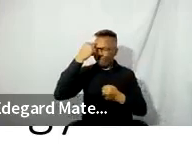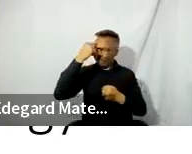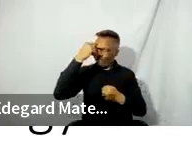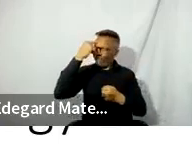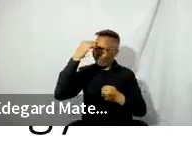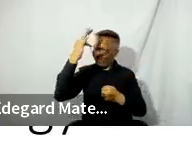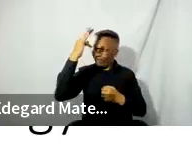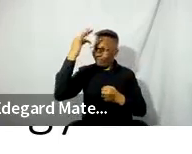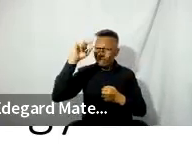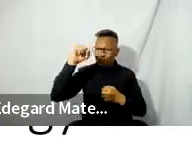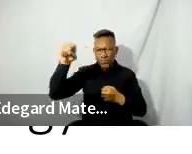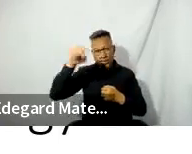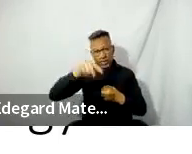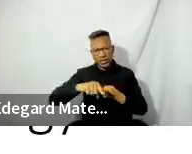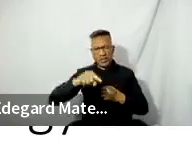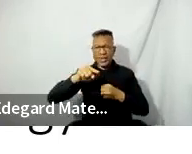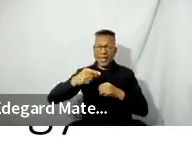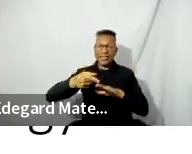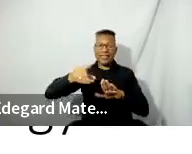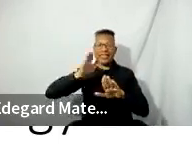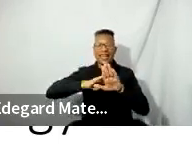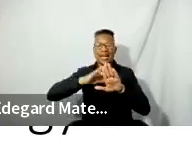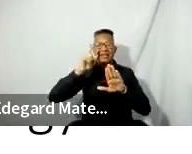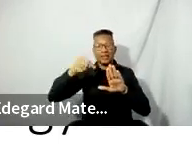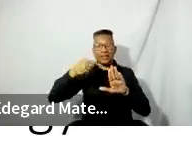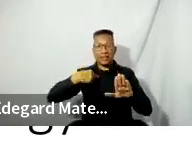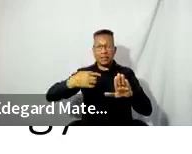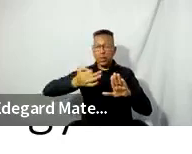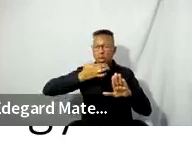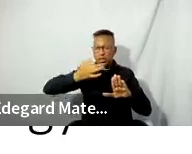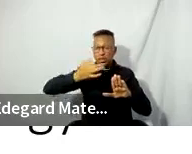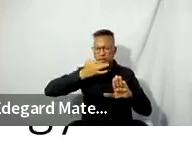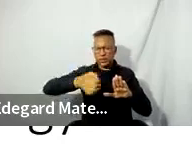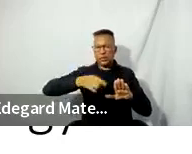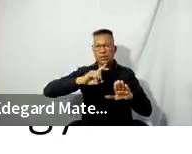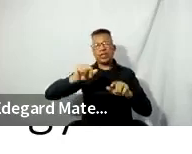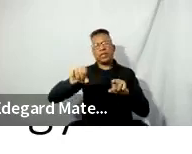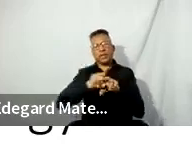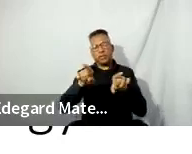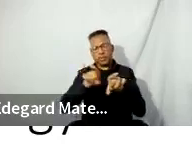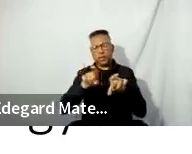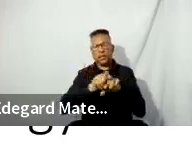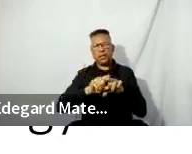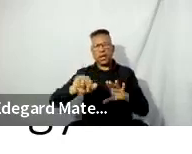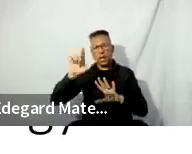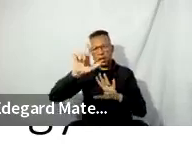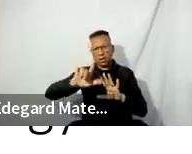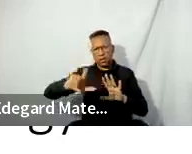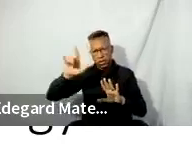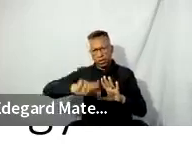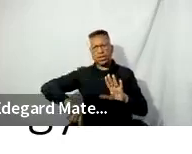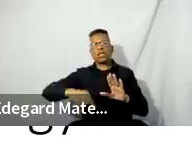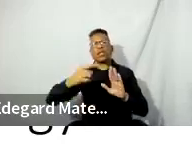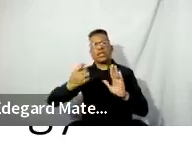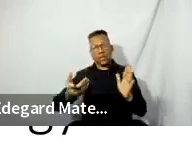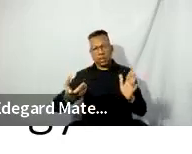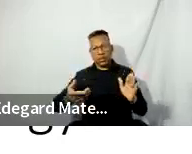the argument, if you like. i'm nd and the nd and the logic and and the logic and methodology with which it's formulated and pursued